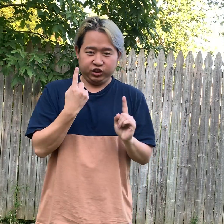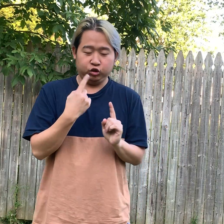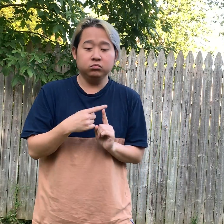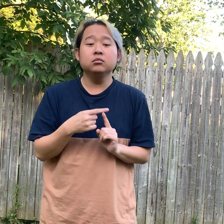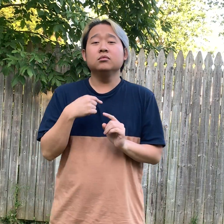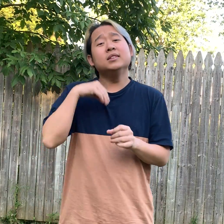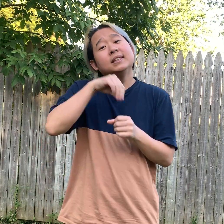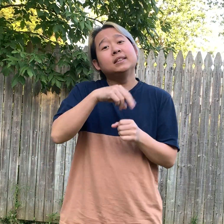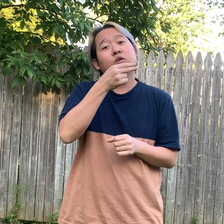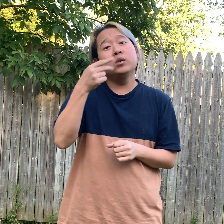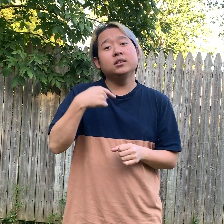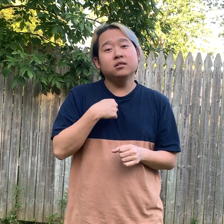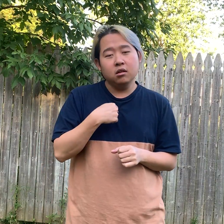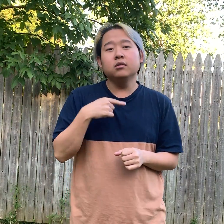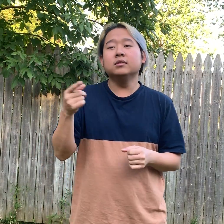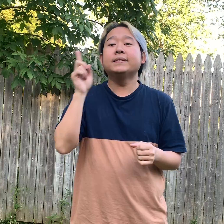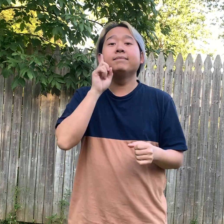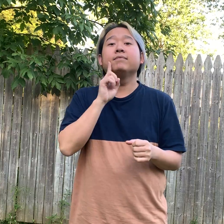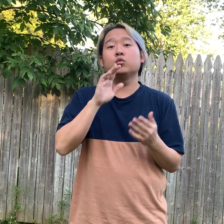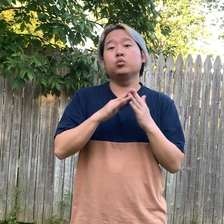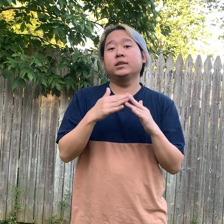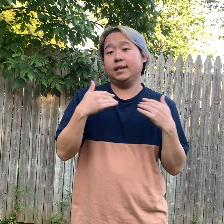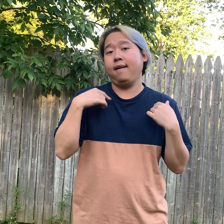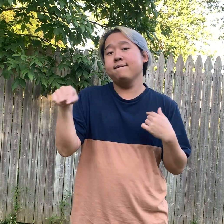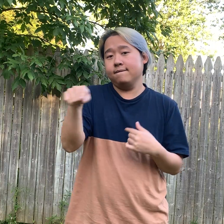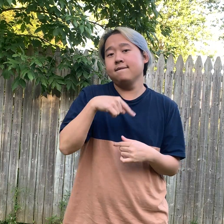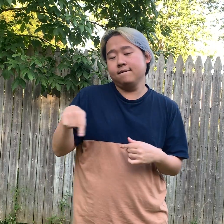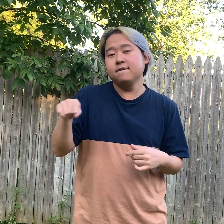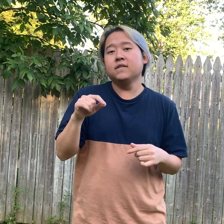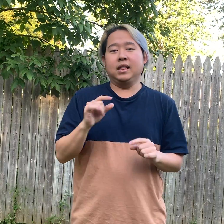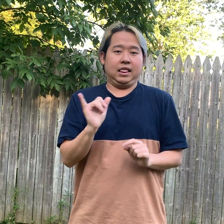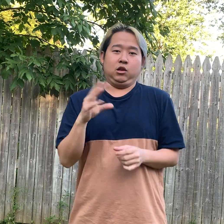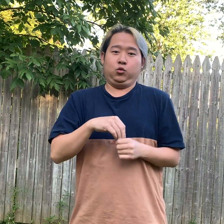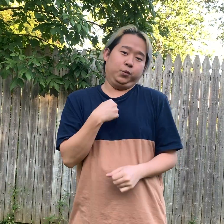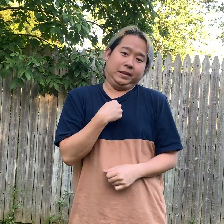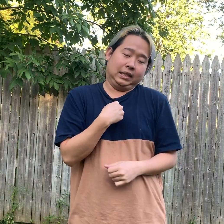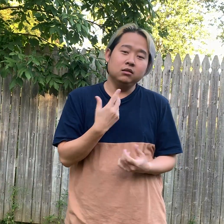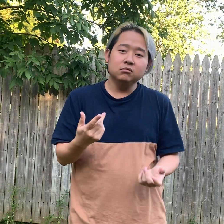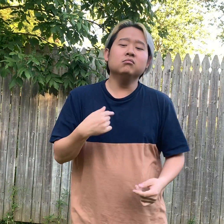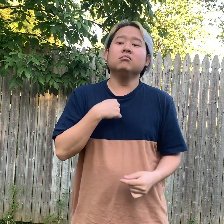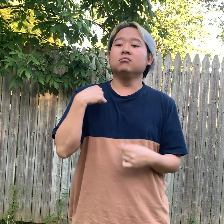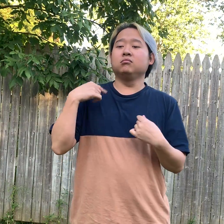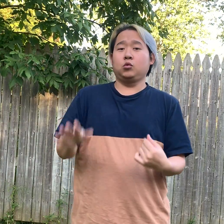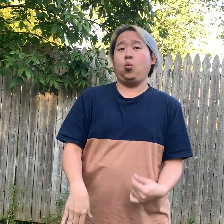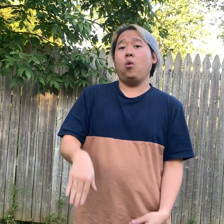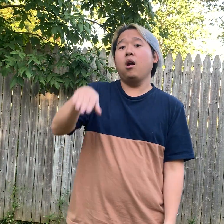I am a part of the Deaf Community in Indonesia.